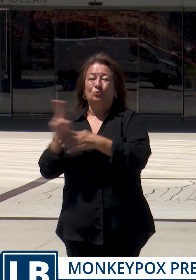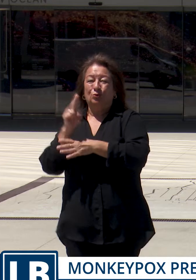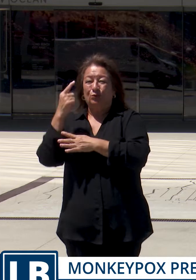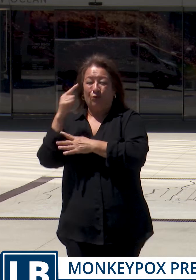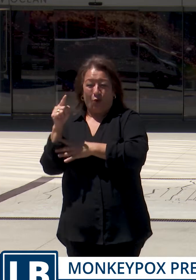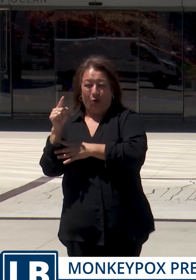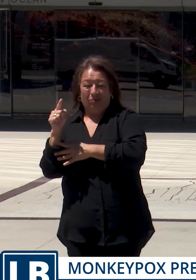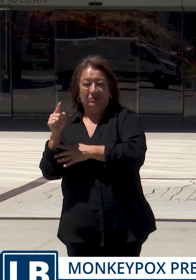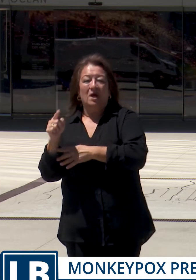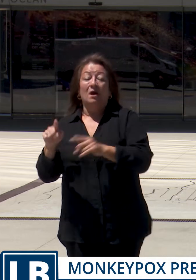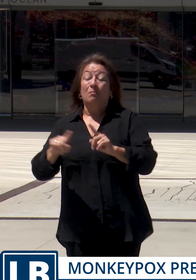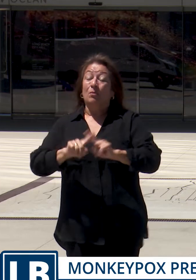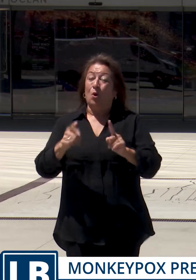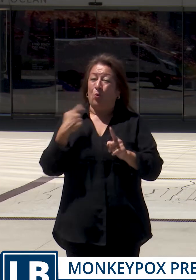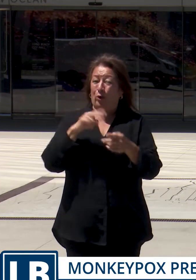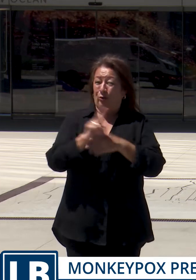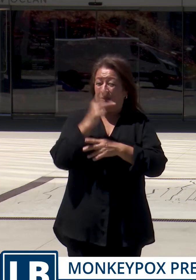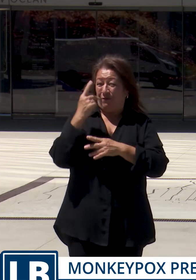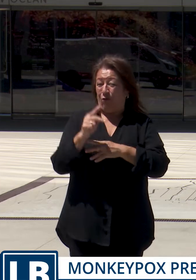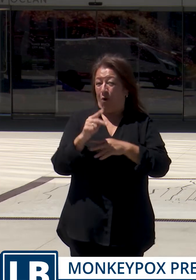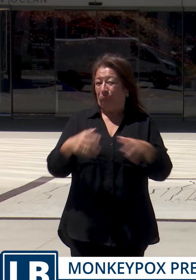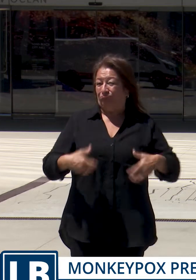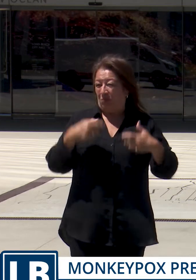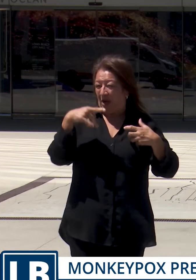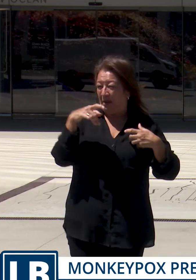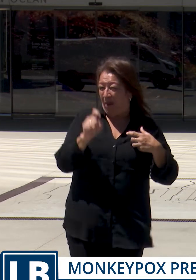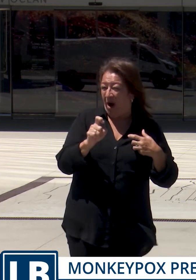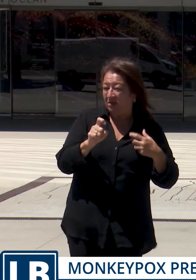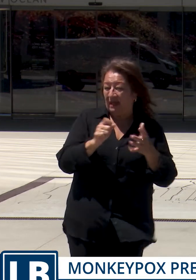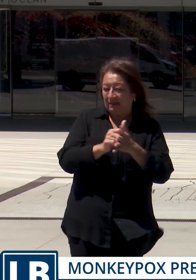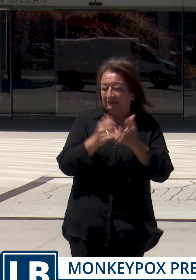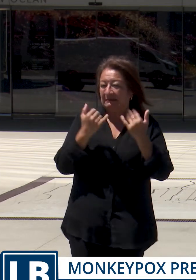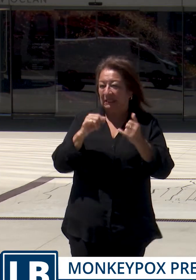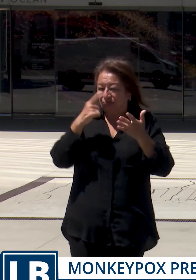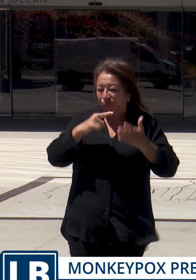we're using it for monkeypox which is under an investigational new drug use you have